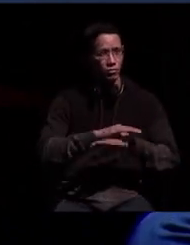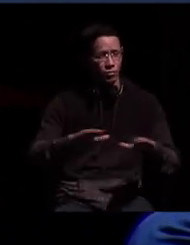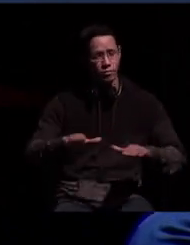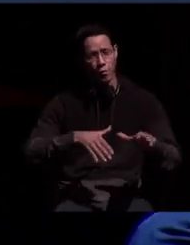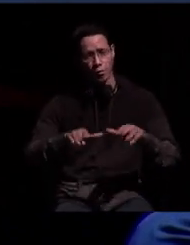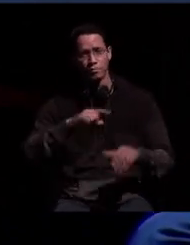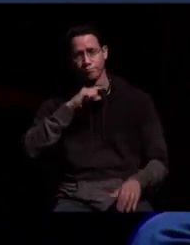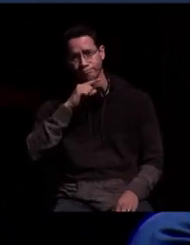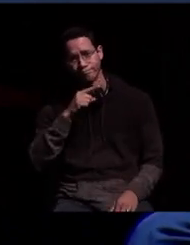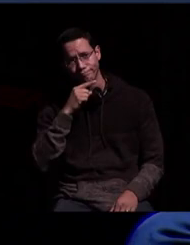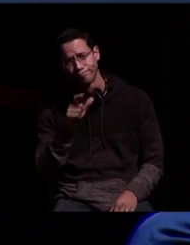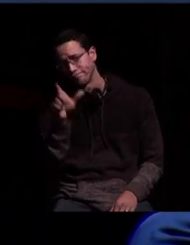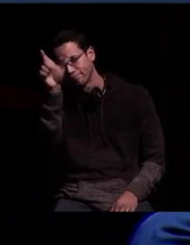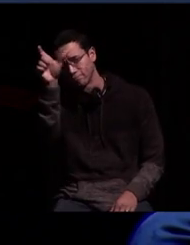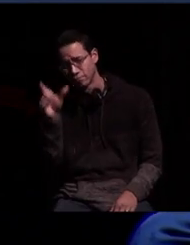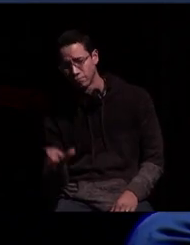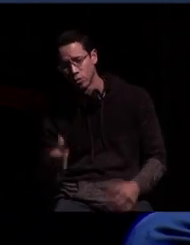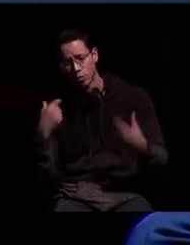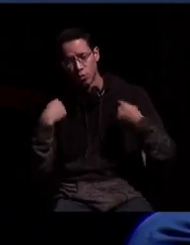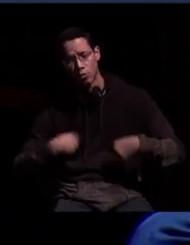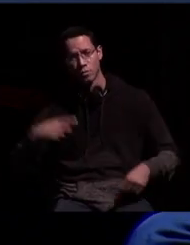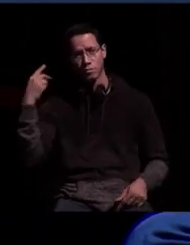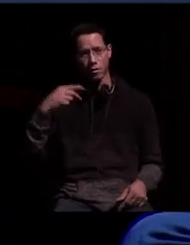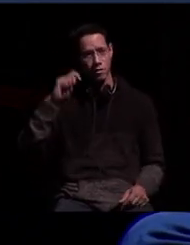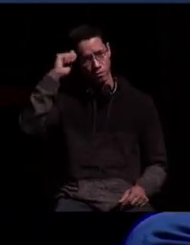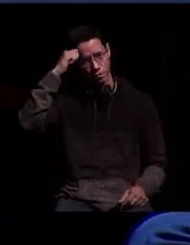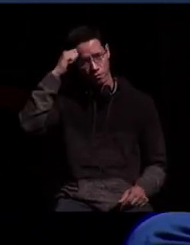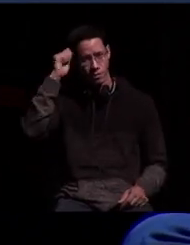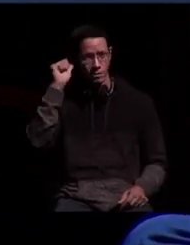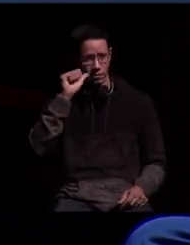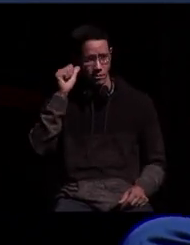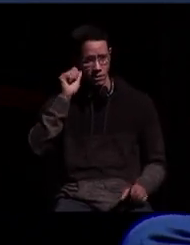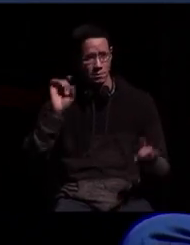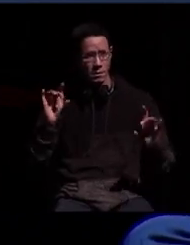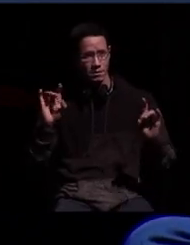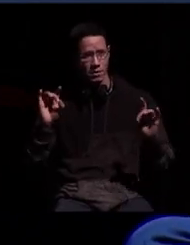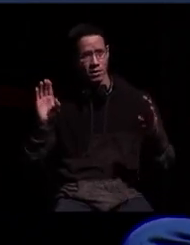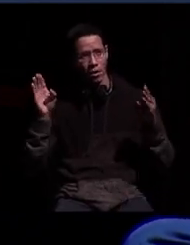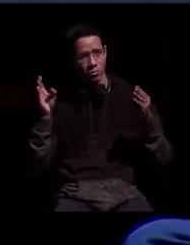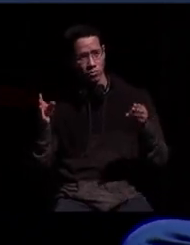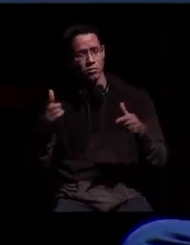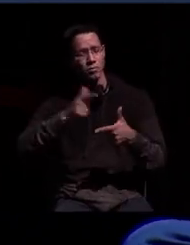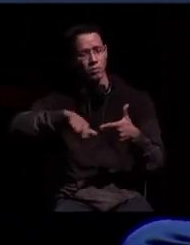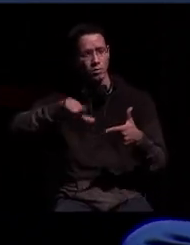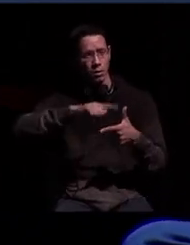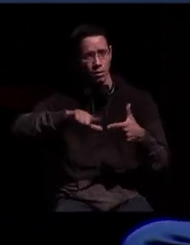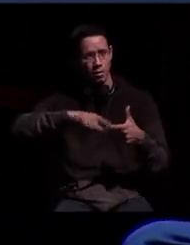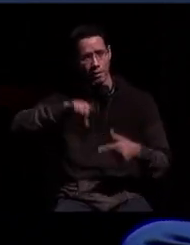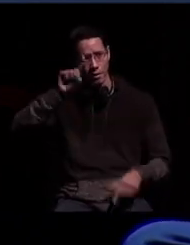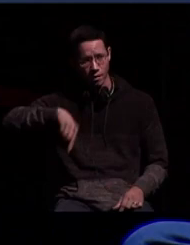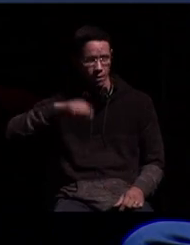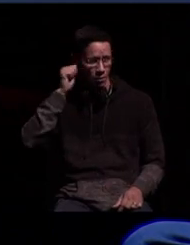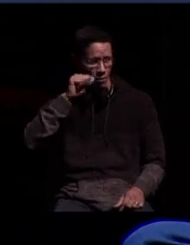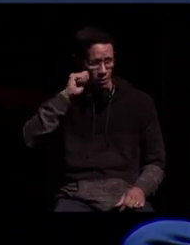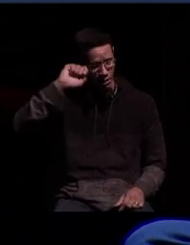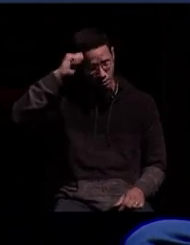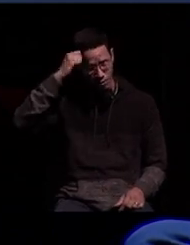black women and their specific problem like the example I have just mentioned